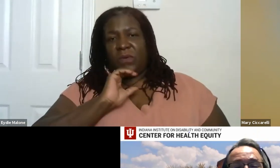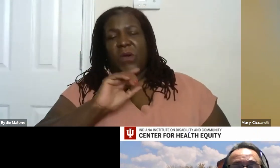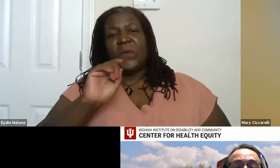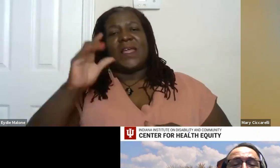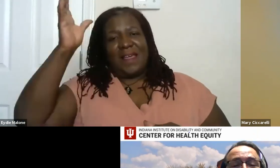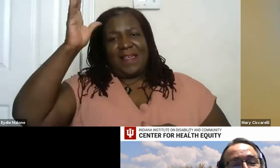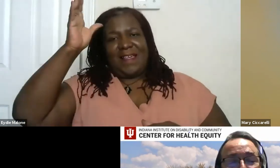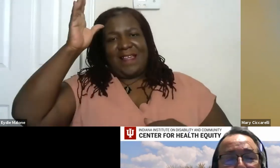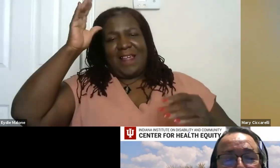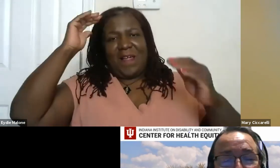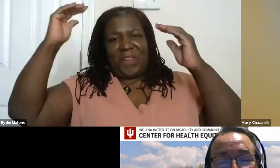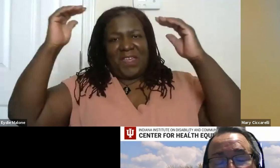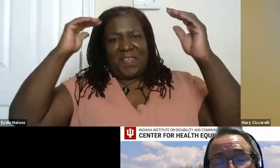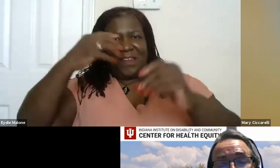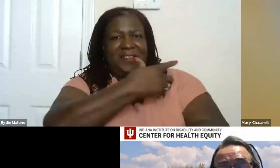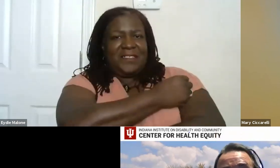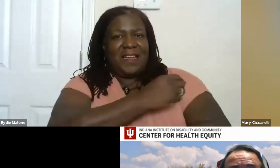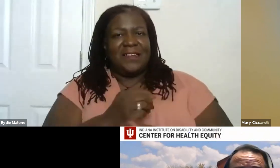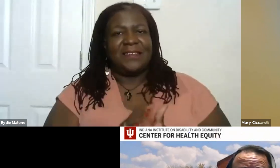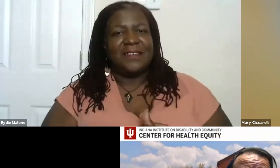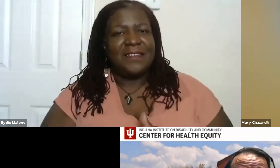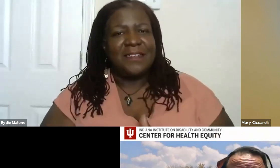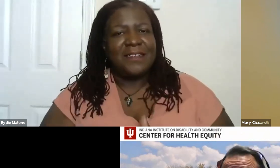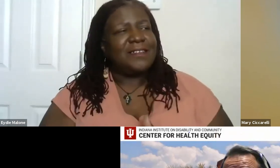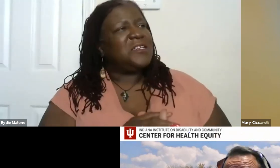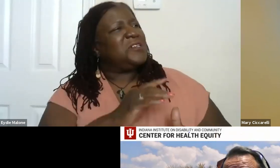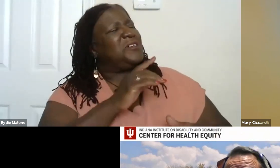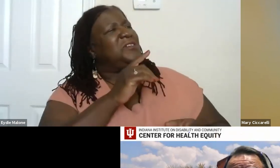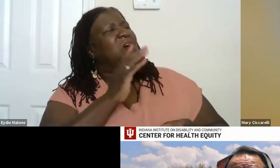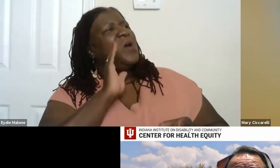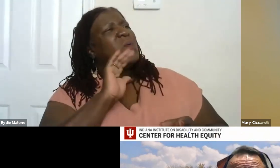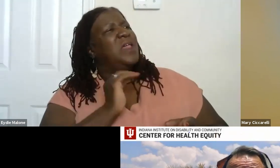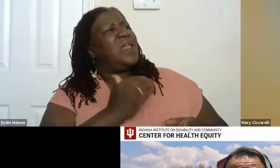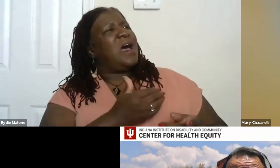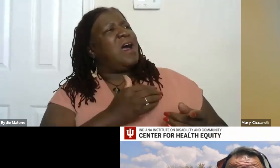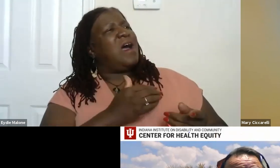will the shots be given at pediatrician offices, pharmacies or health departments, I guess